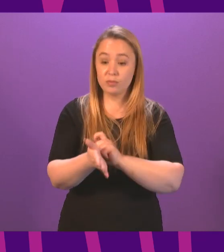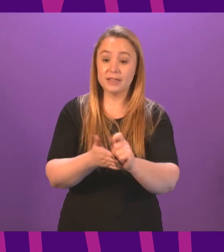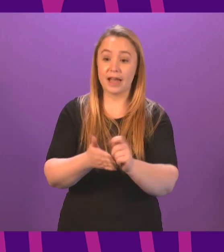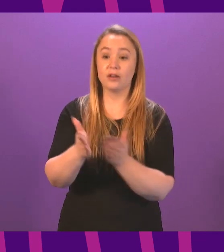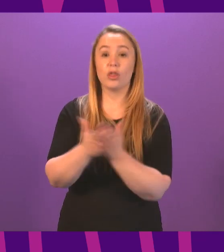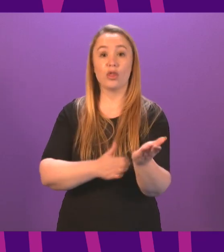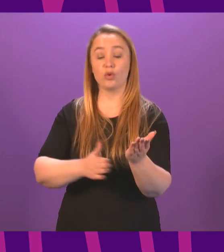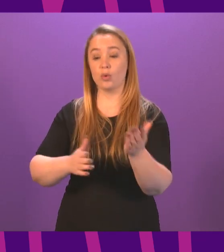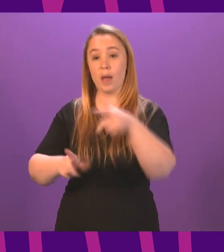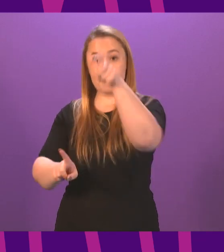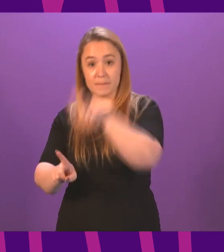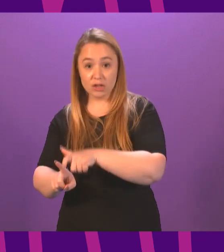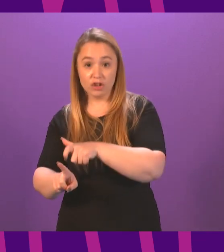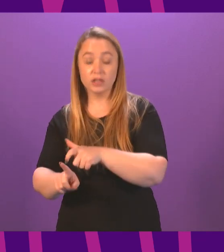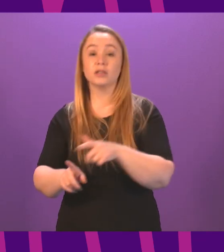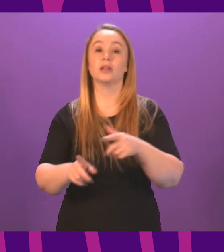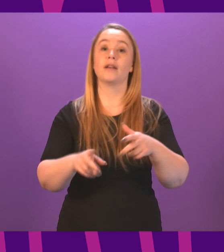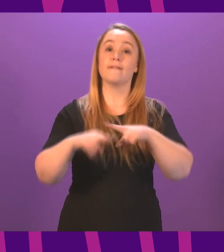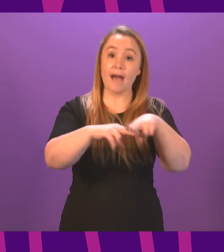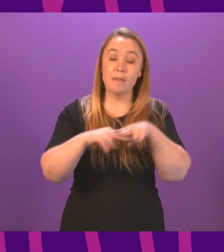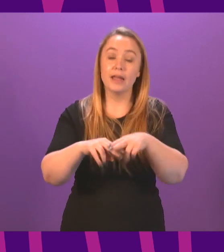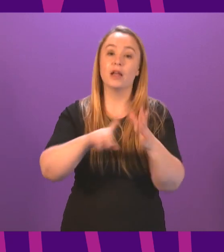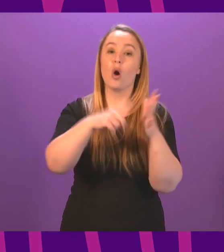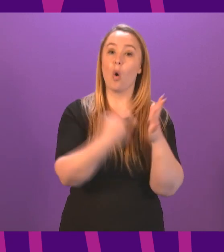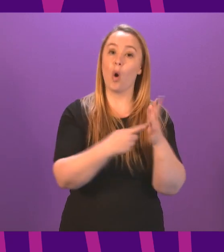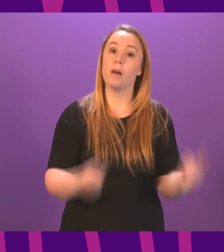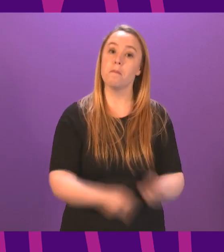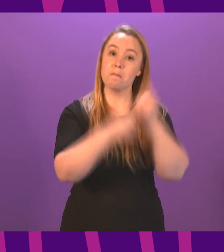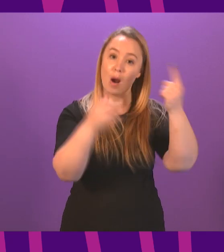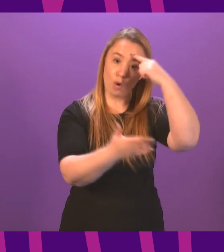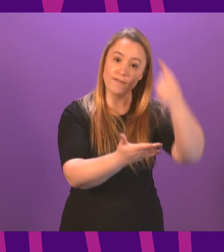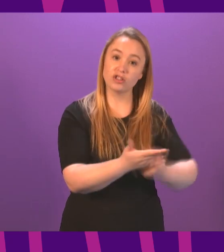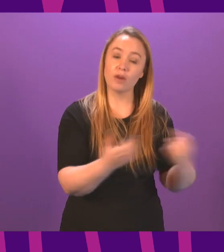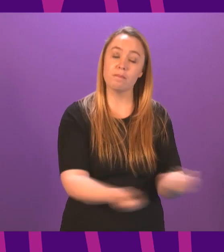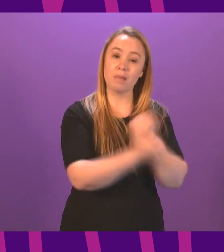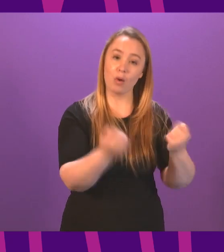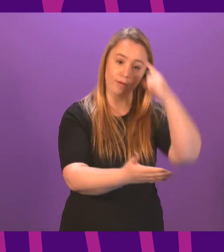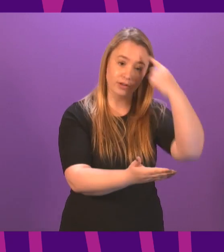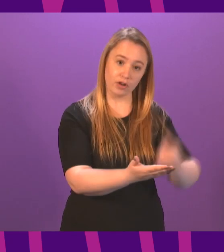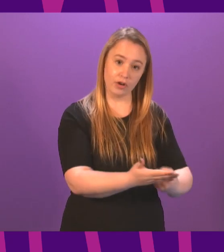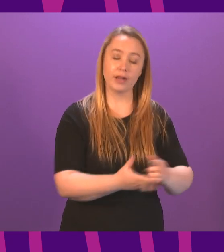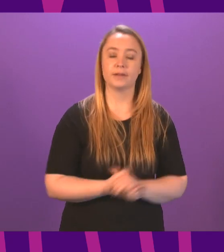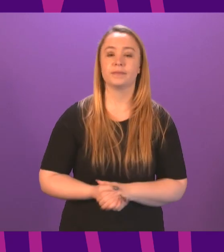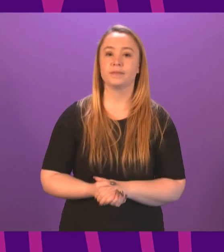The First Minister (Nicola Sturgeon): I responded to that question last week. I will consider that.